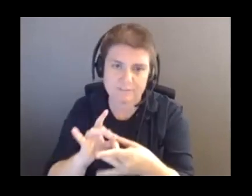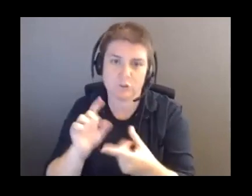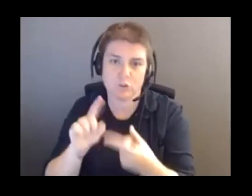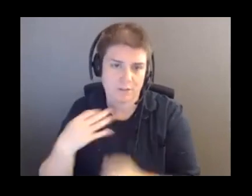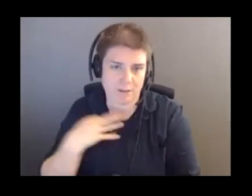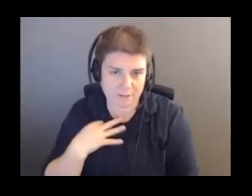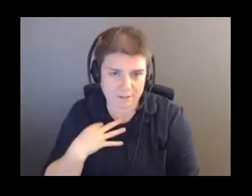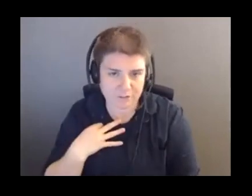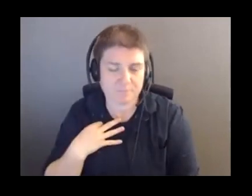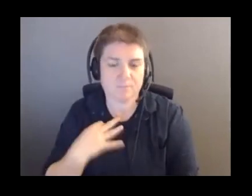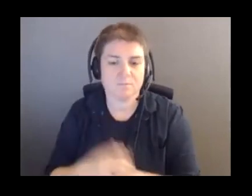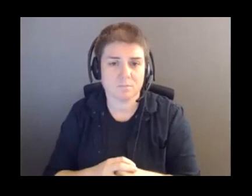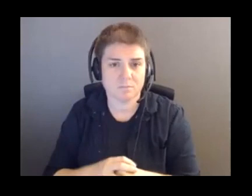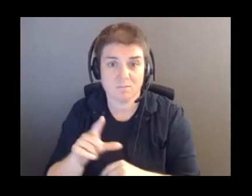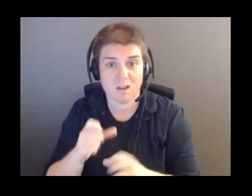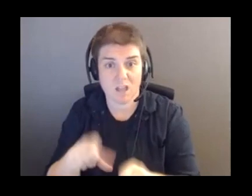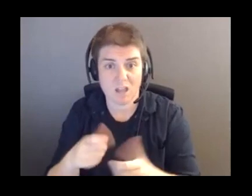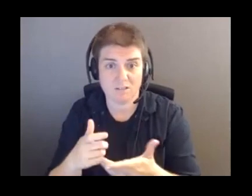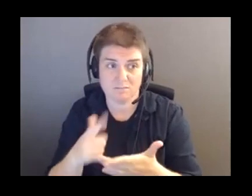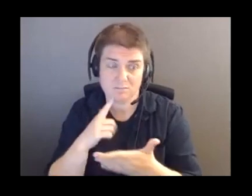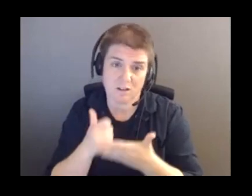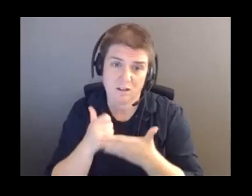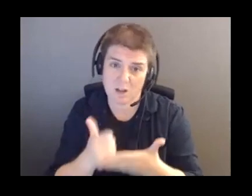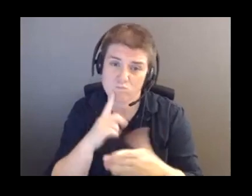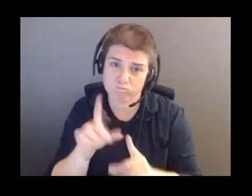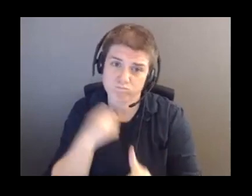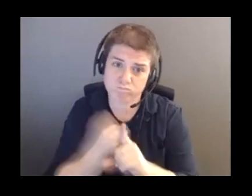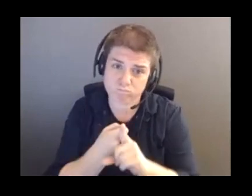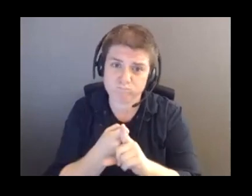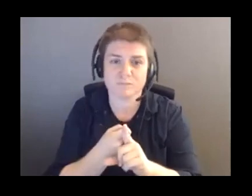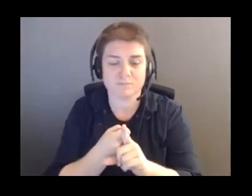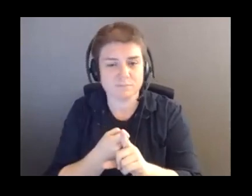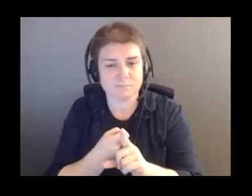and can do a lot of heavy lifting when it comes to providing extra context and information